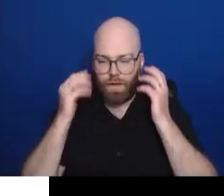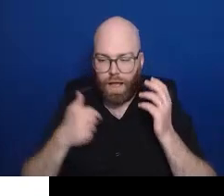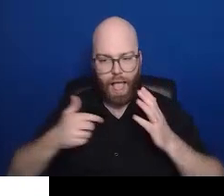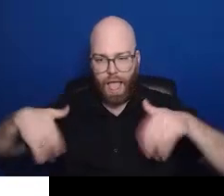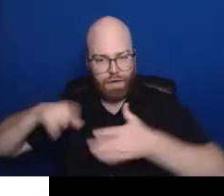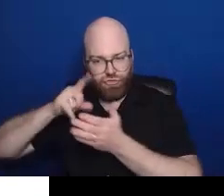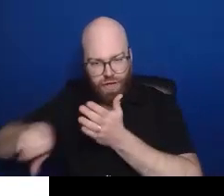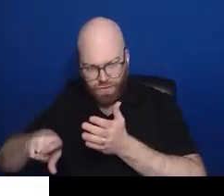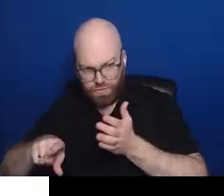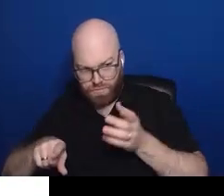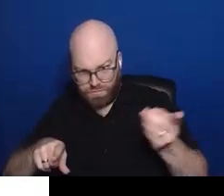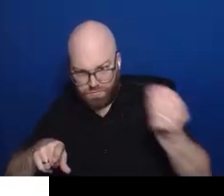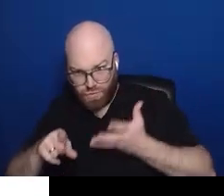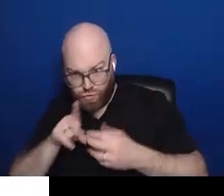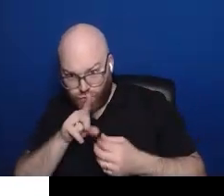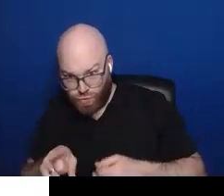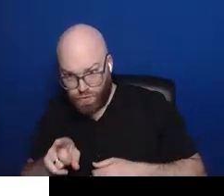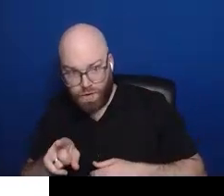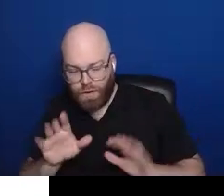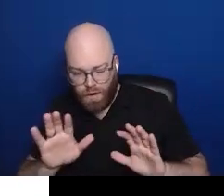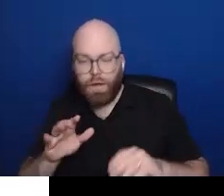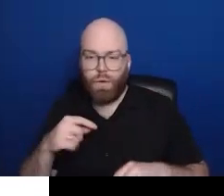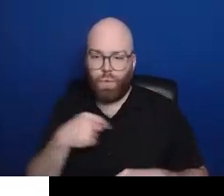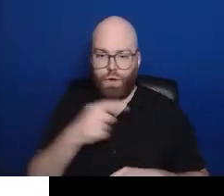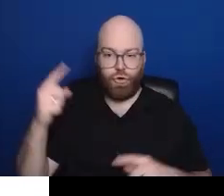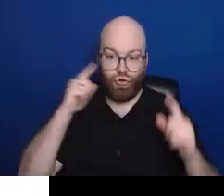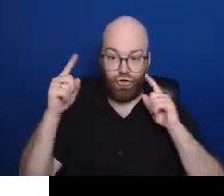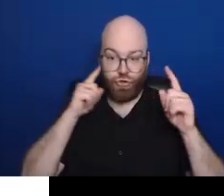we heard that there was going to be more presence of customs border